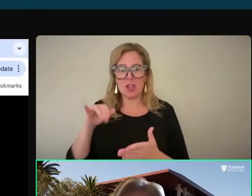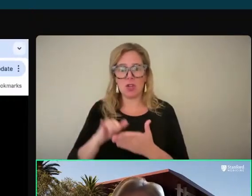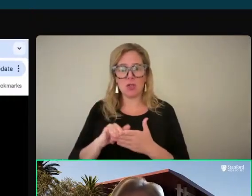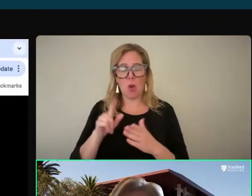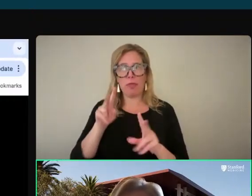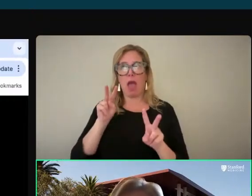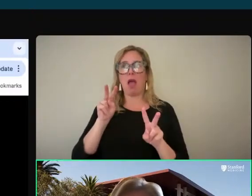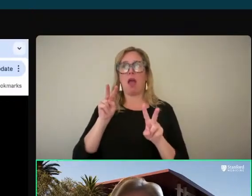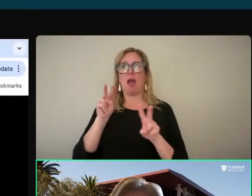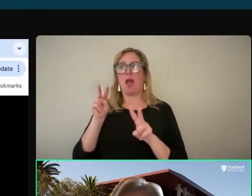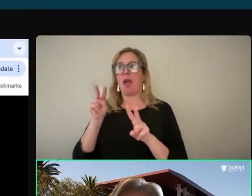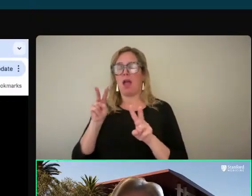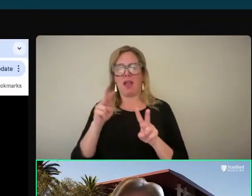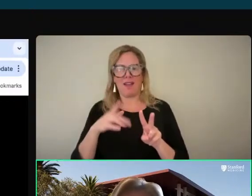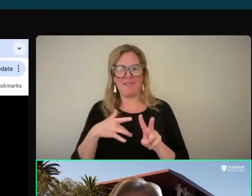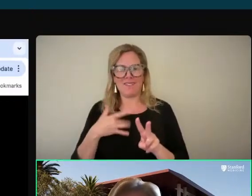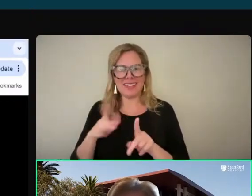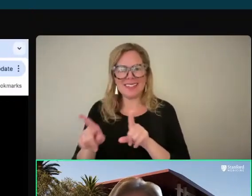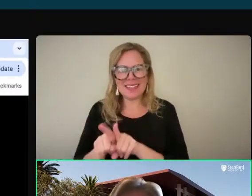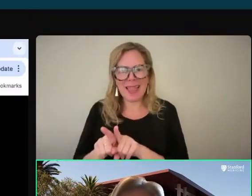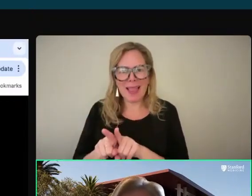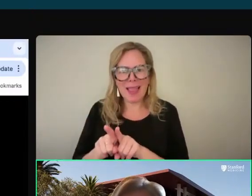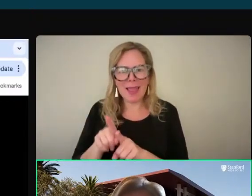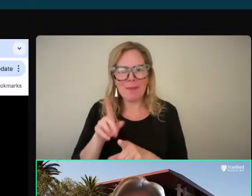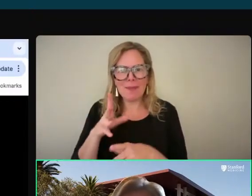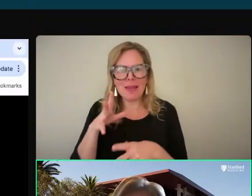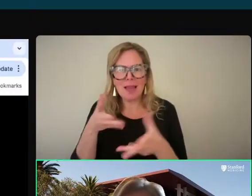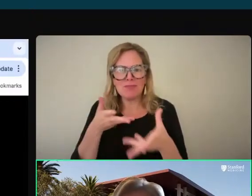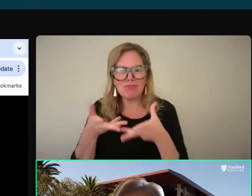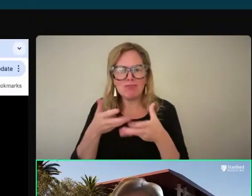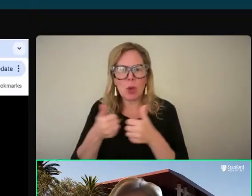friendly. And they can be very stressful for them and make it hard for them to describe